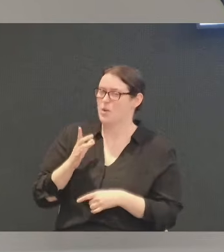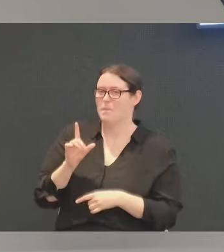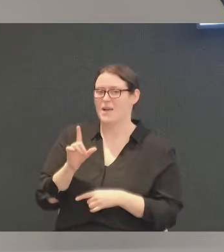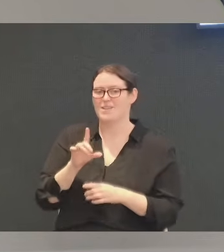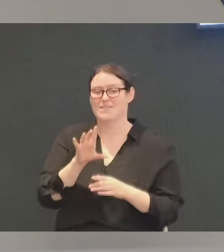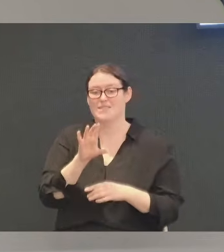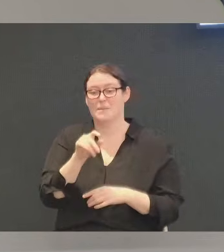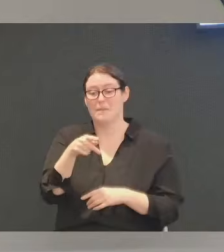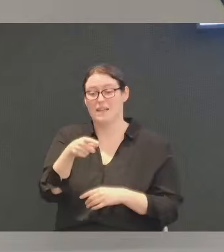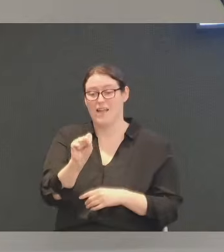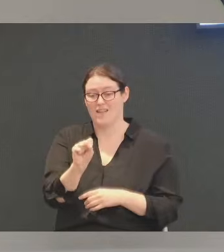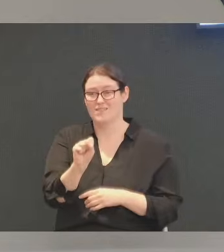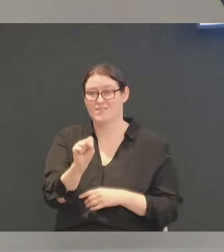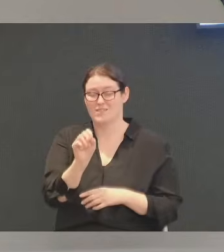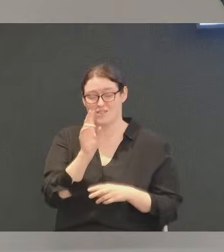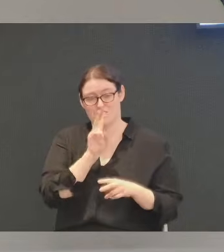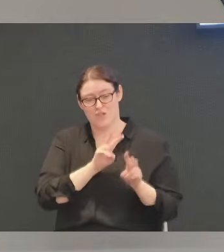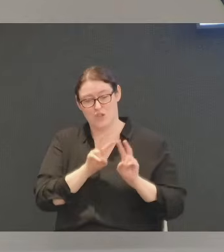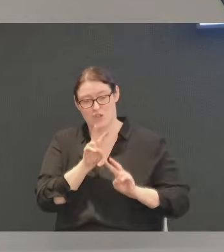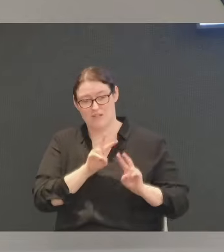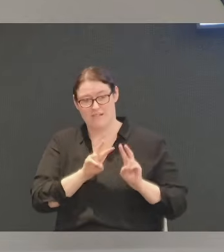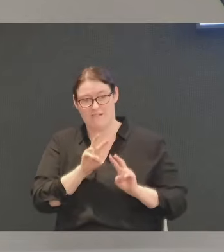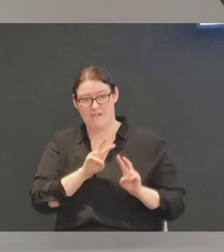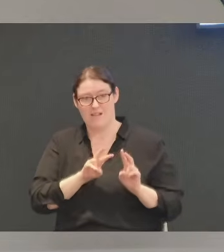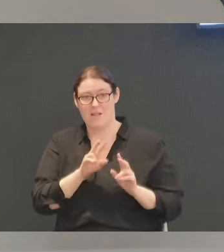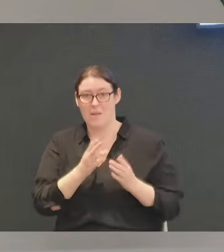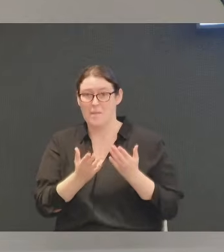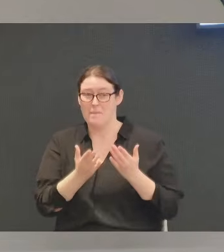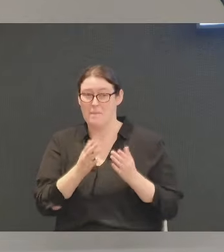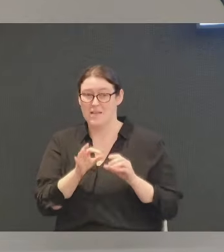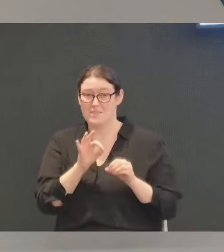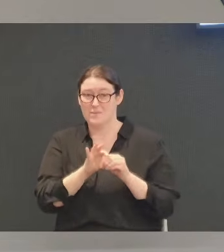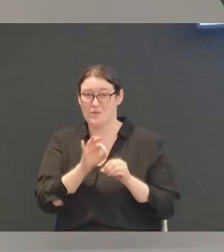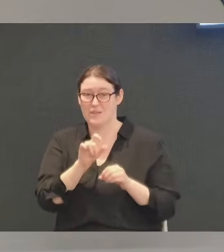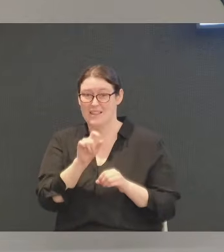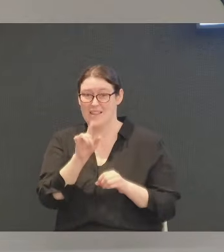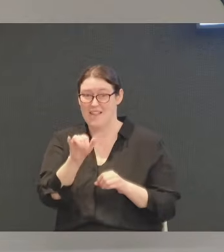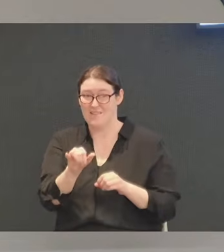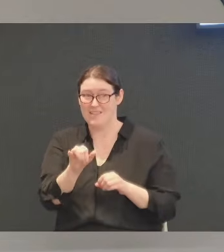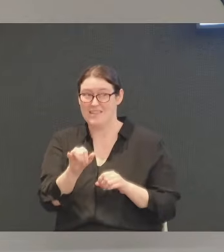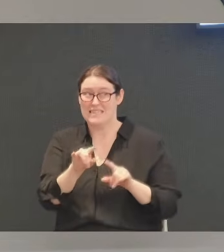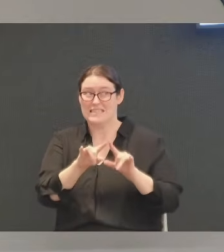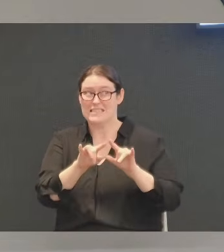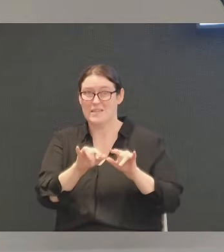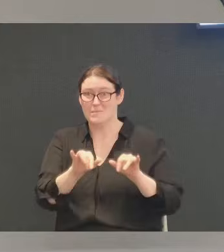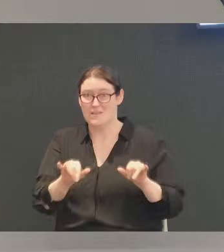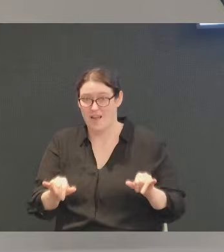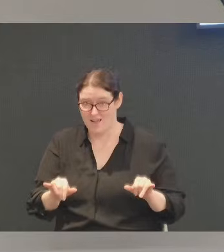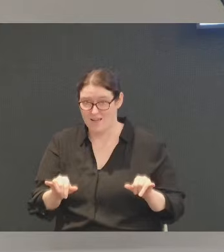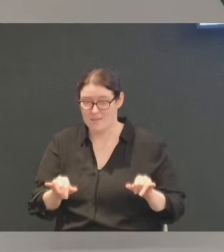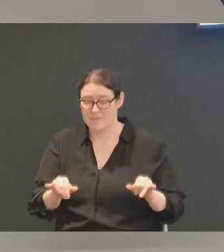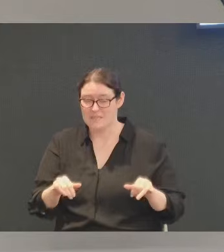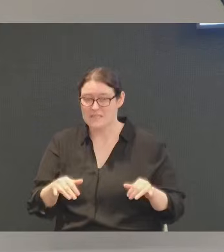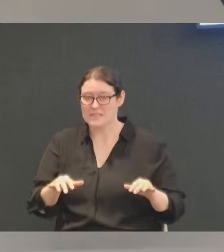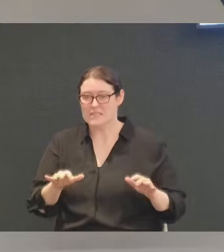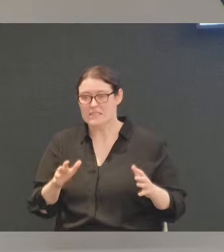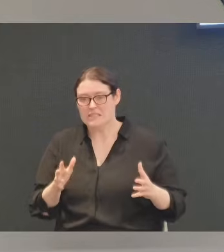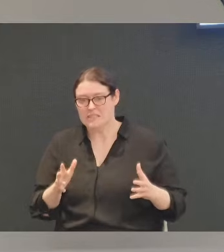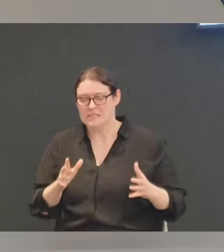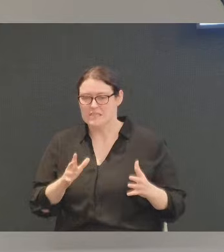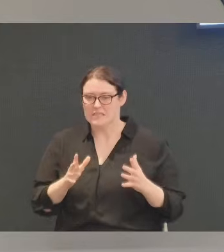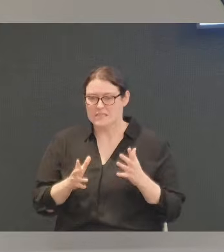school is looking at putting a possible levy on the ballot. So I don't like the fact that our